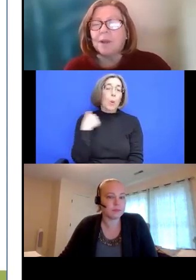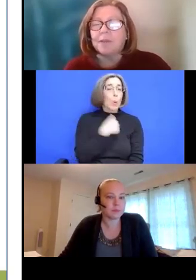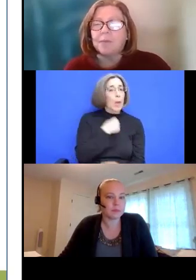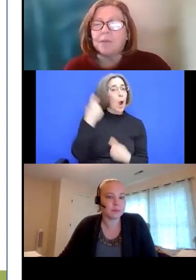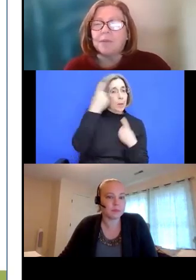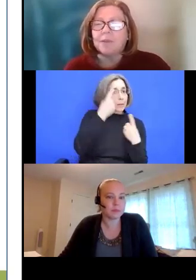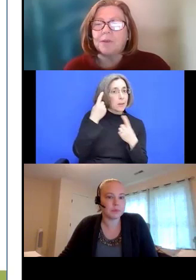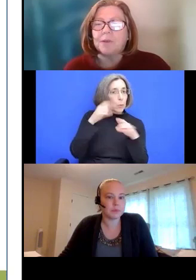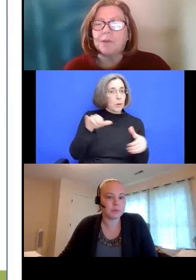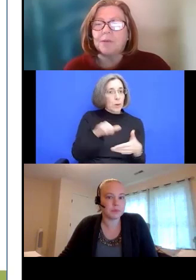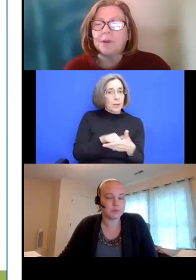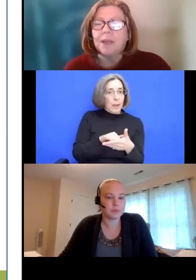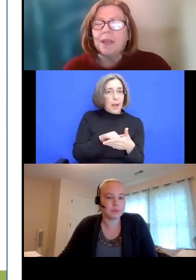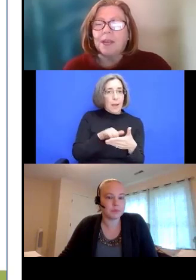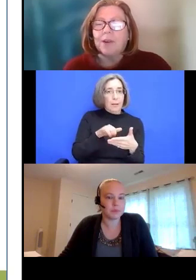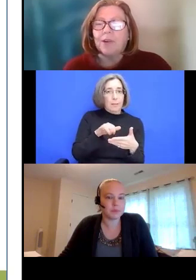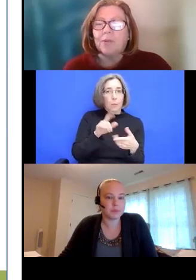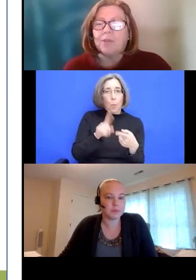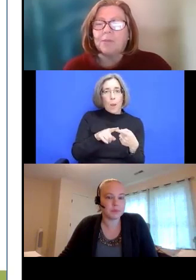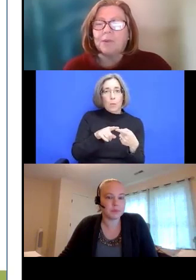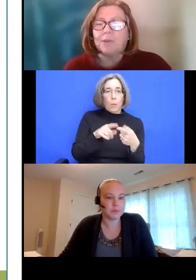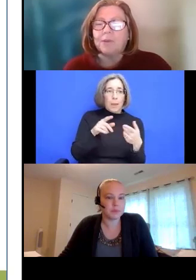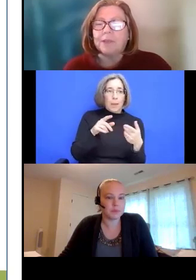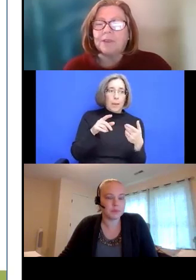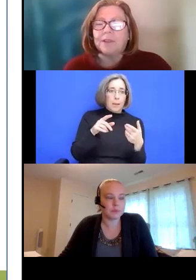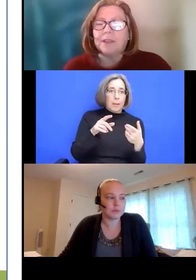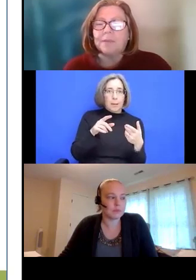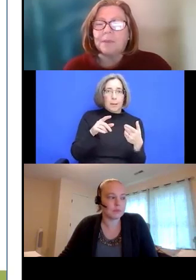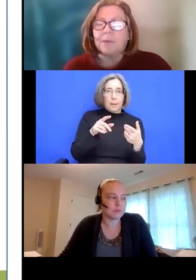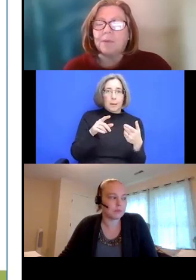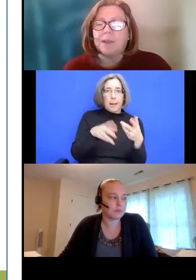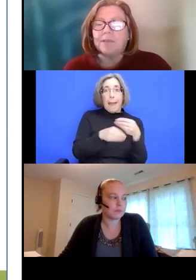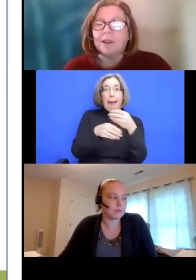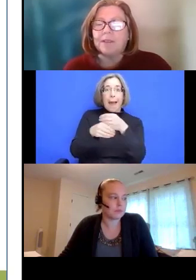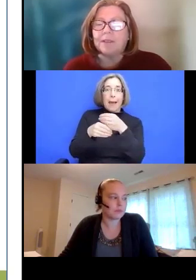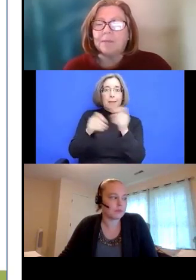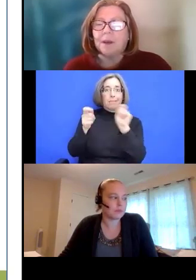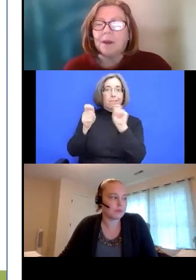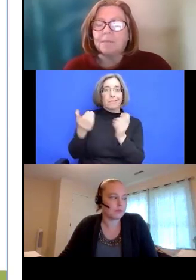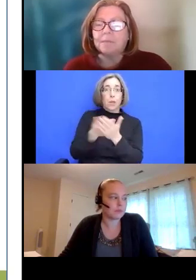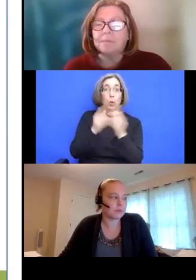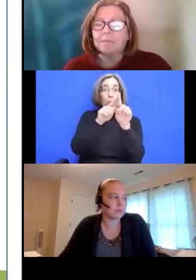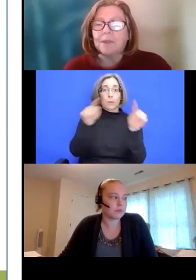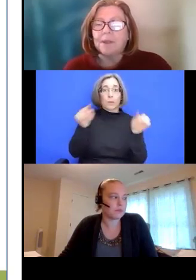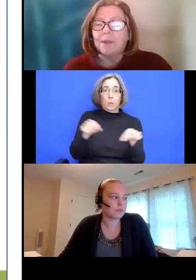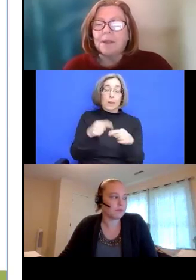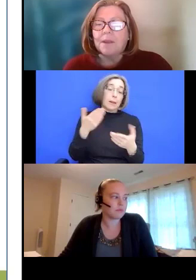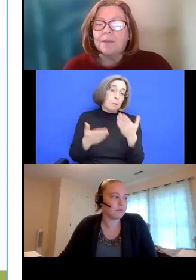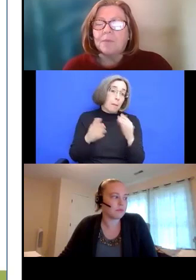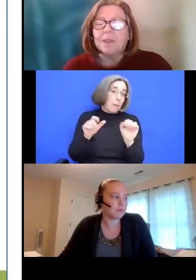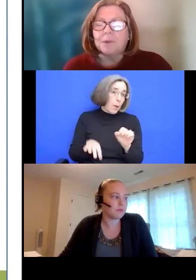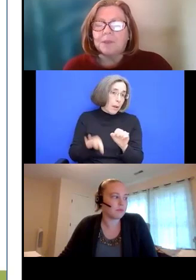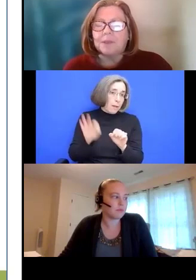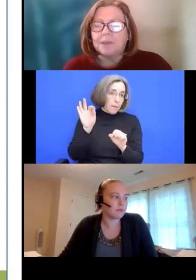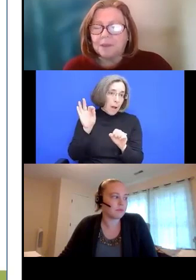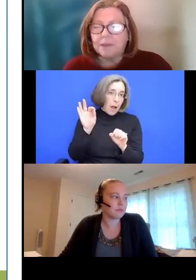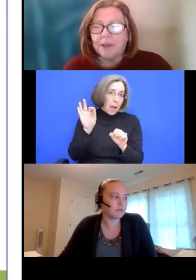as we move into a new era with some new screens and things. Maybe we can find some resources to do that.